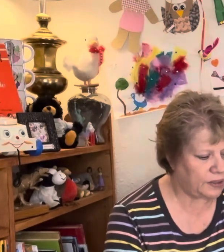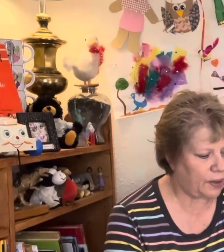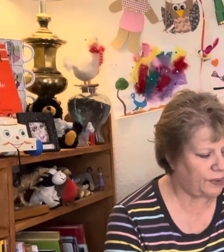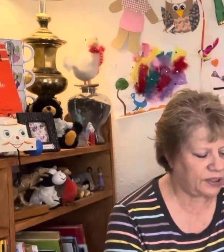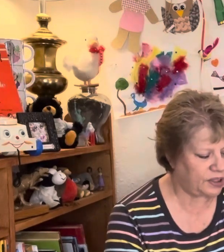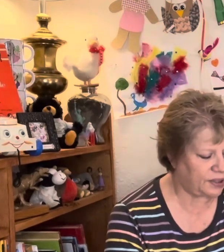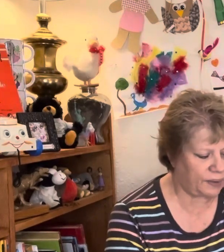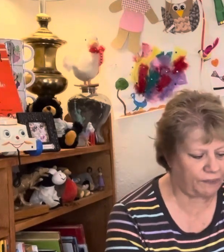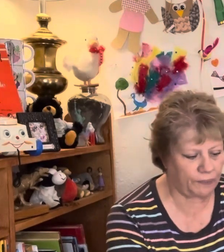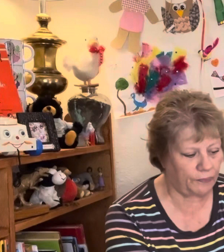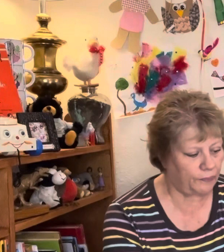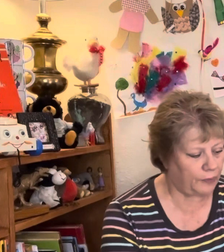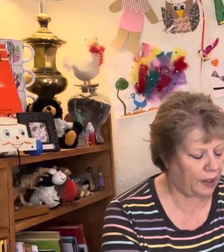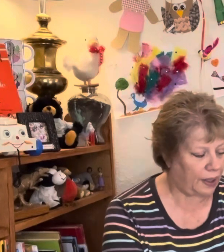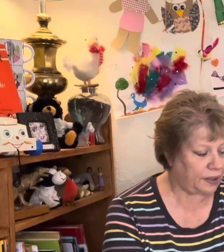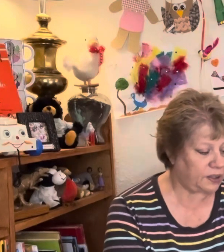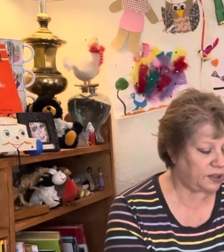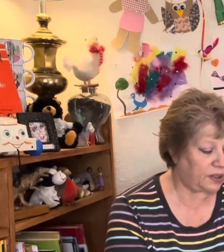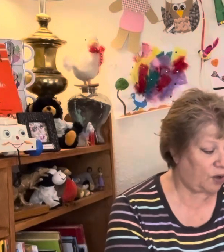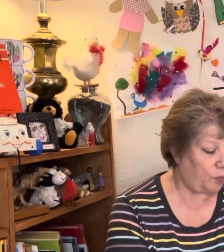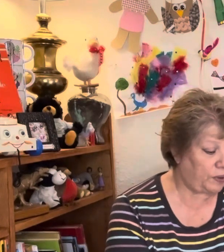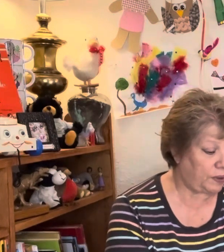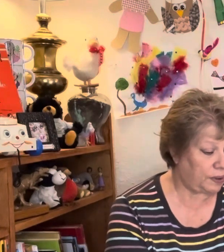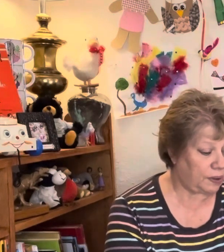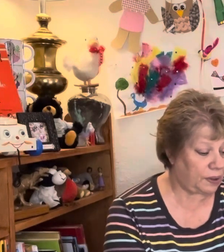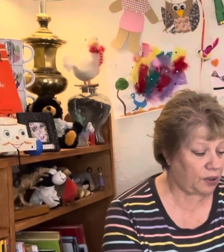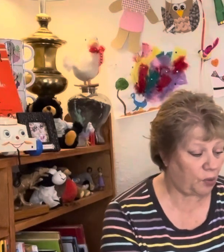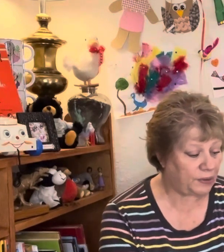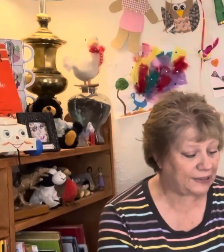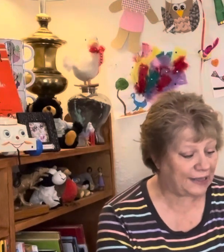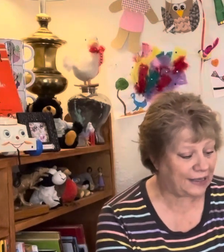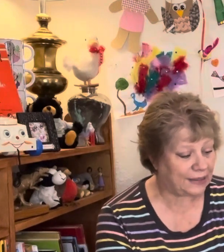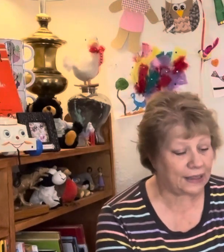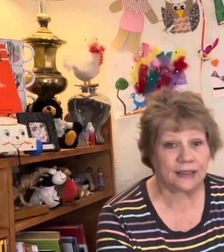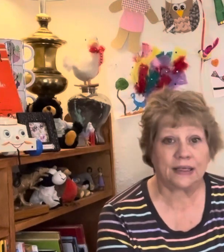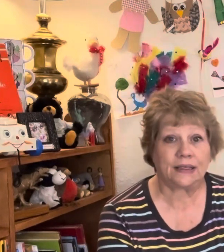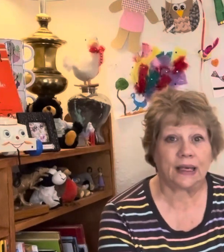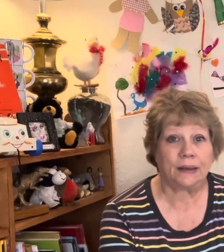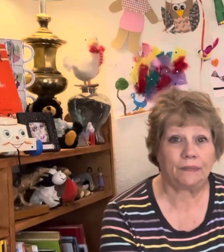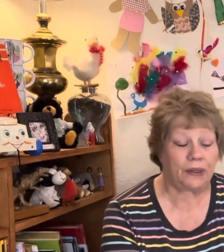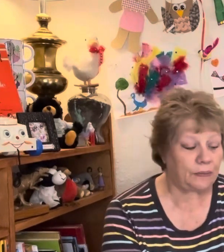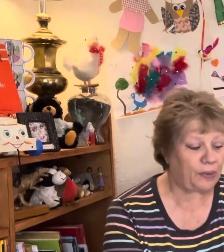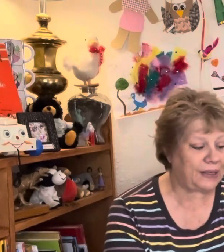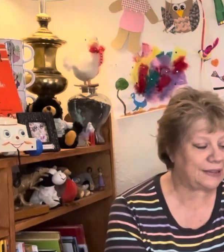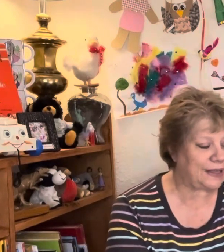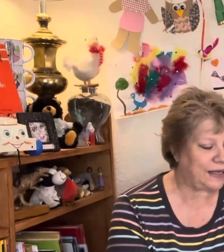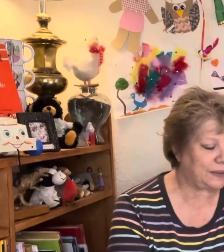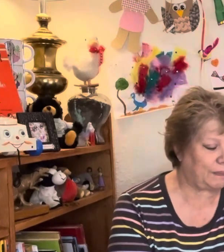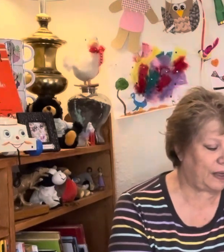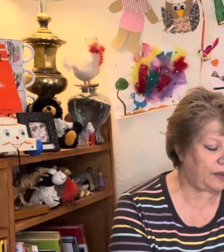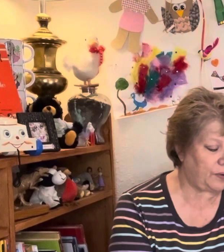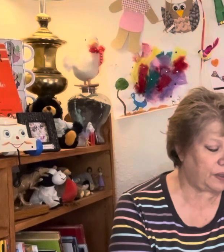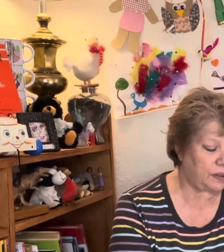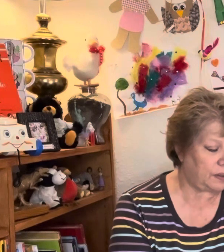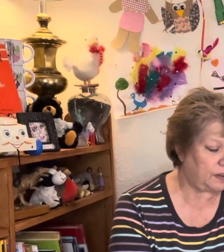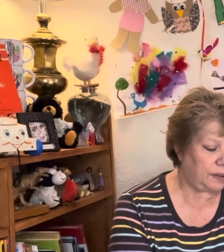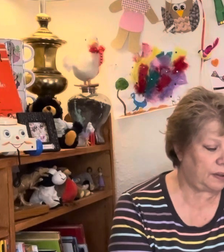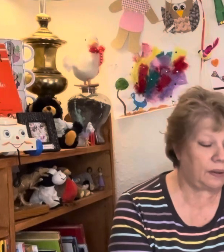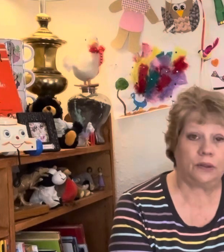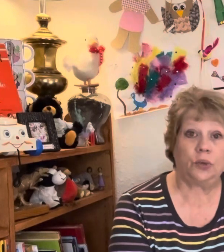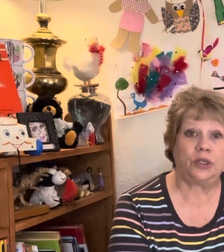So, it's just an open slate, as they say. Blank slate. And you can do what